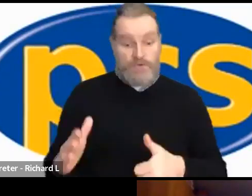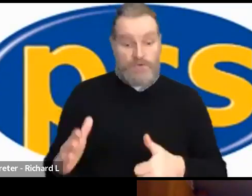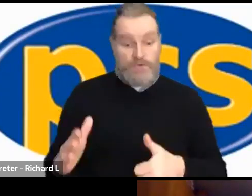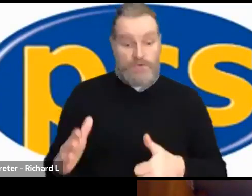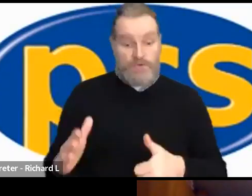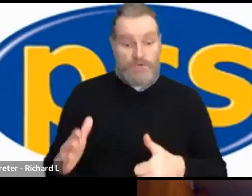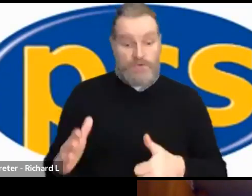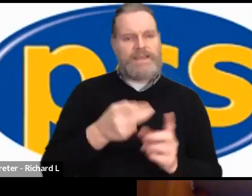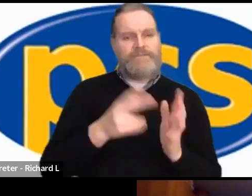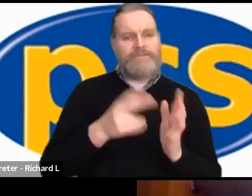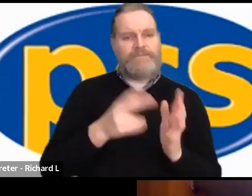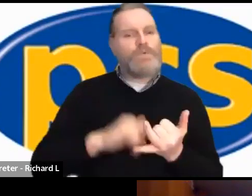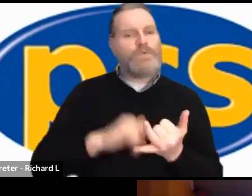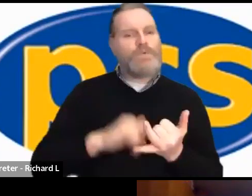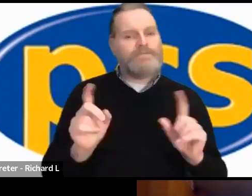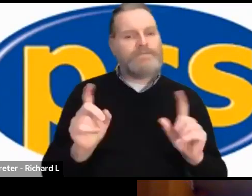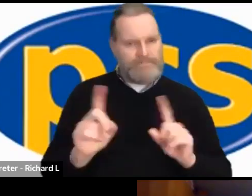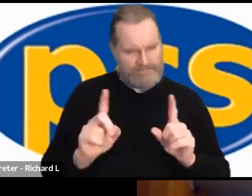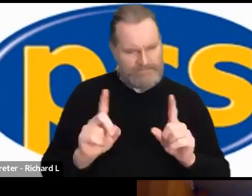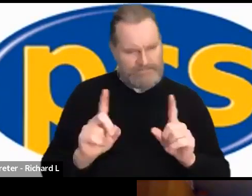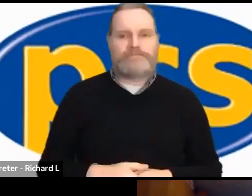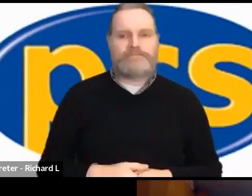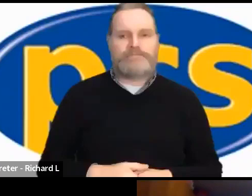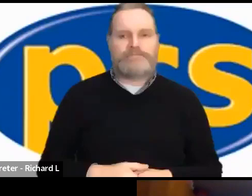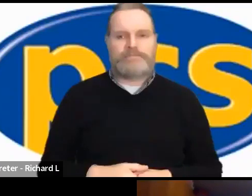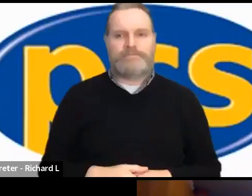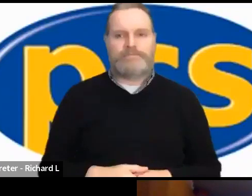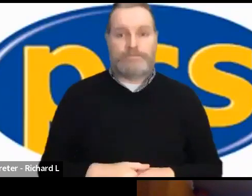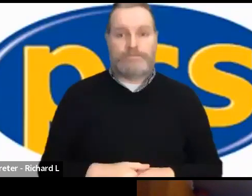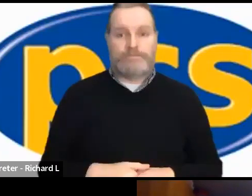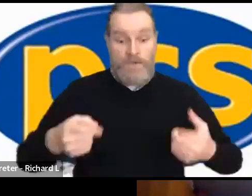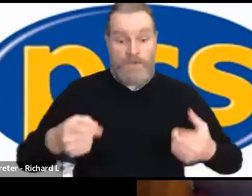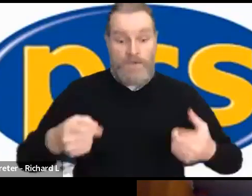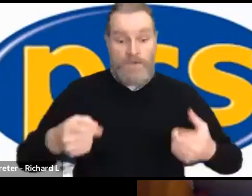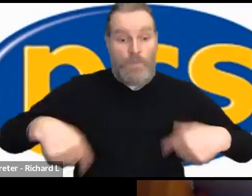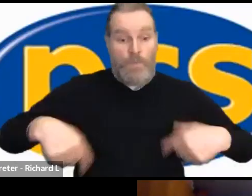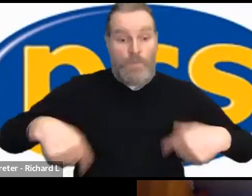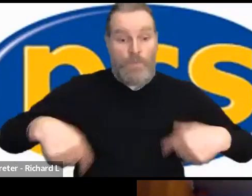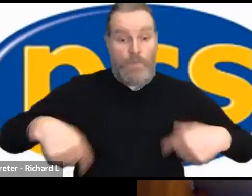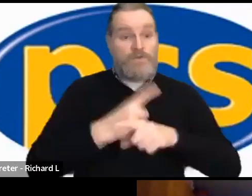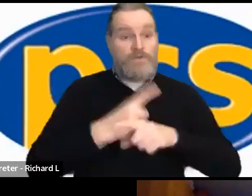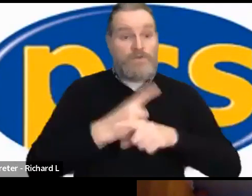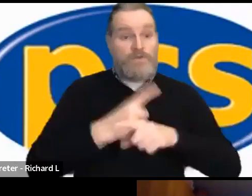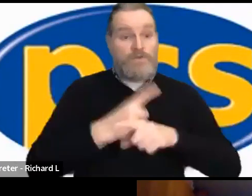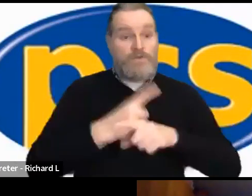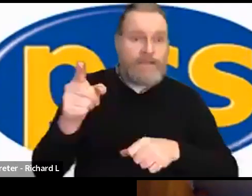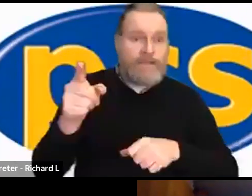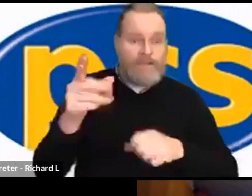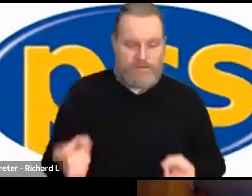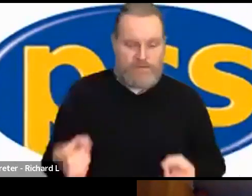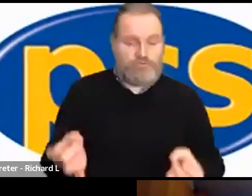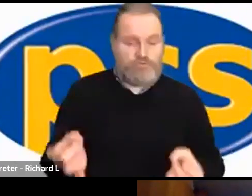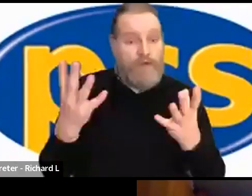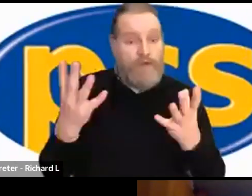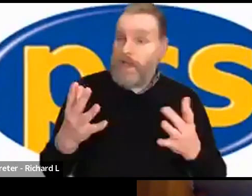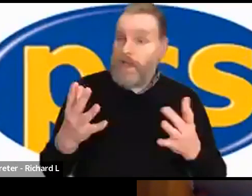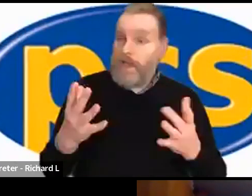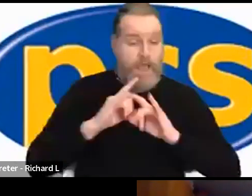start on a on an upbeat note because with the ause we're talking about strike we're talking about strike action next week. week. going to reflect on the amazing